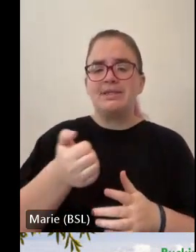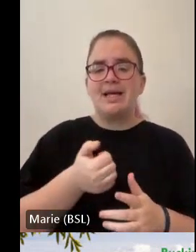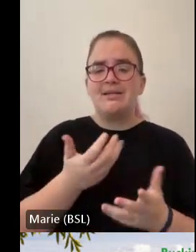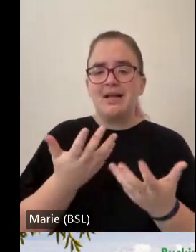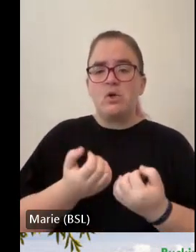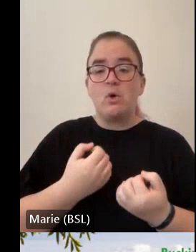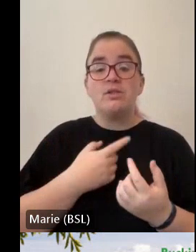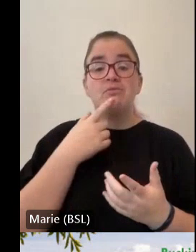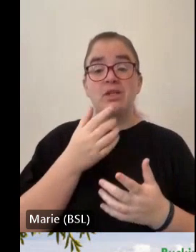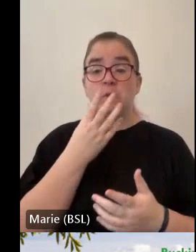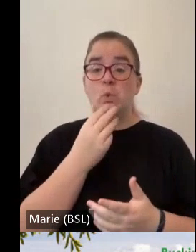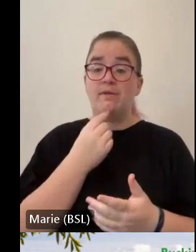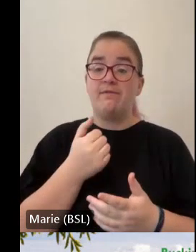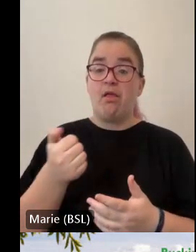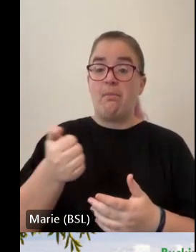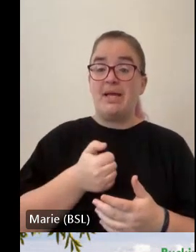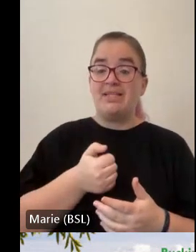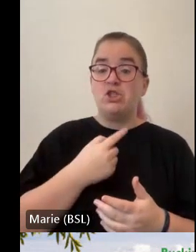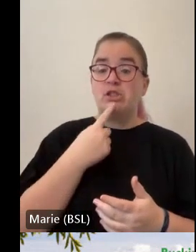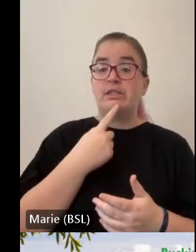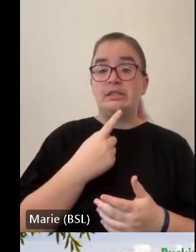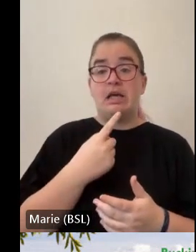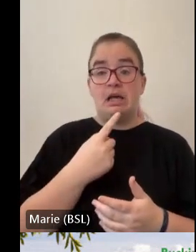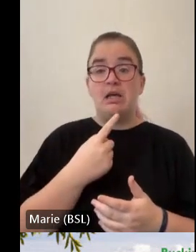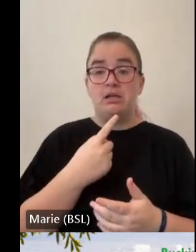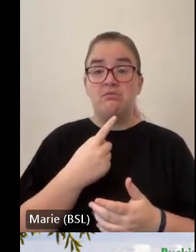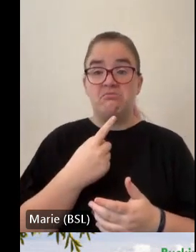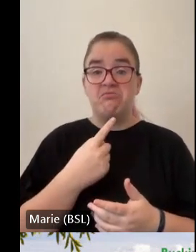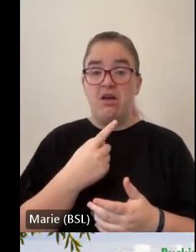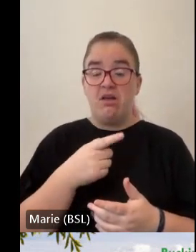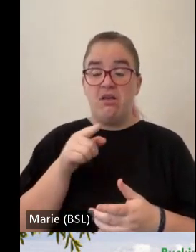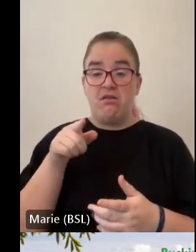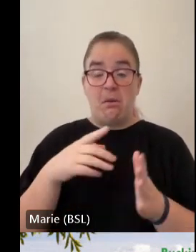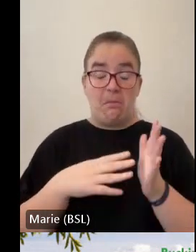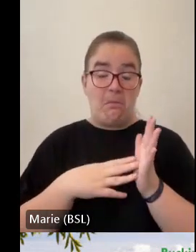really helpful message back indicating the millions of text